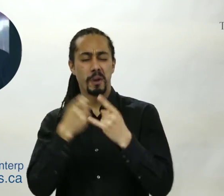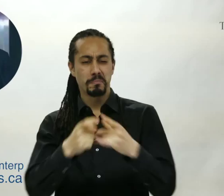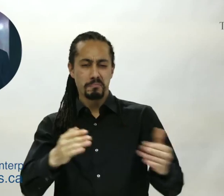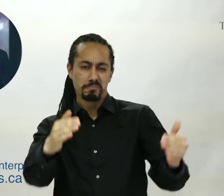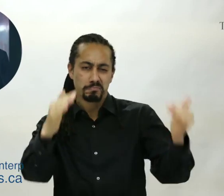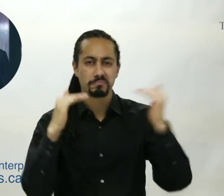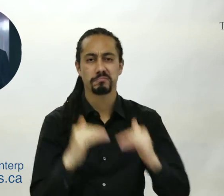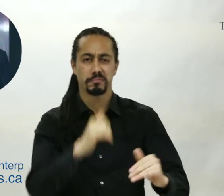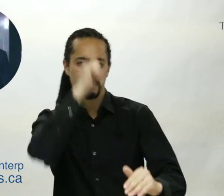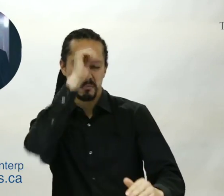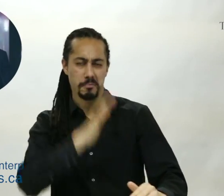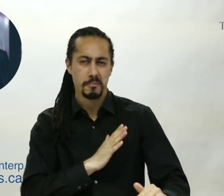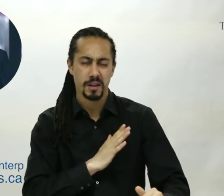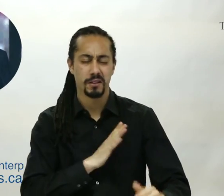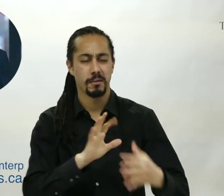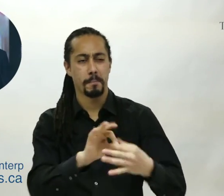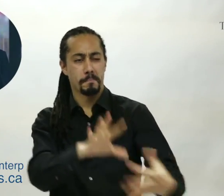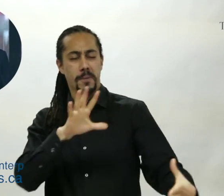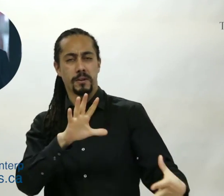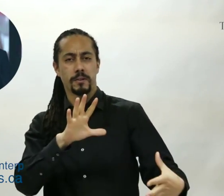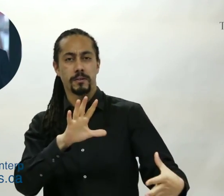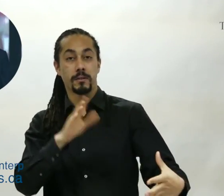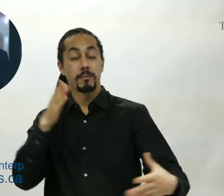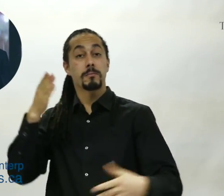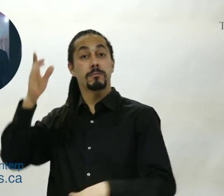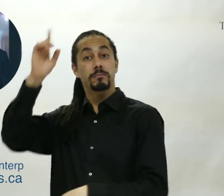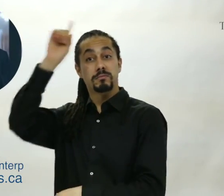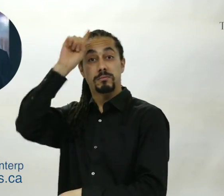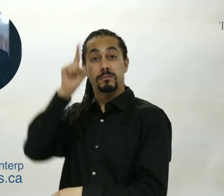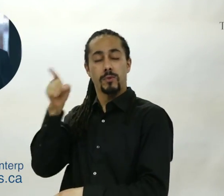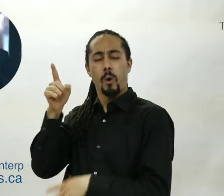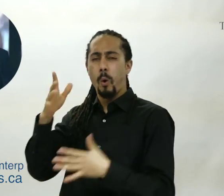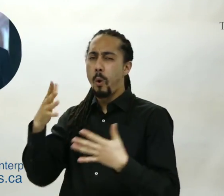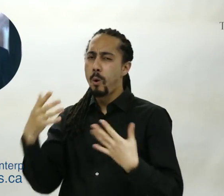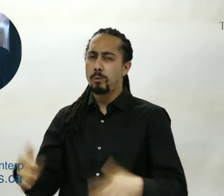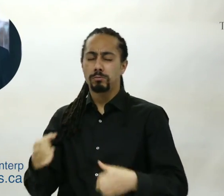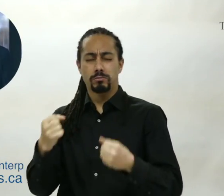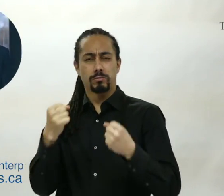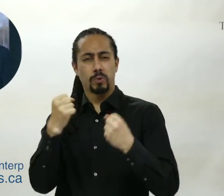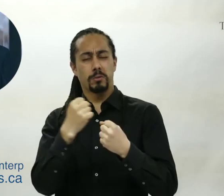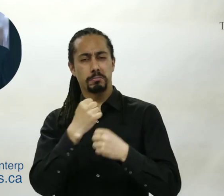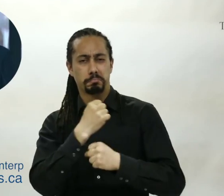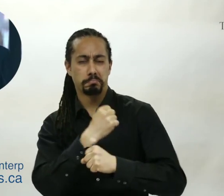detached from the tawdry affairs of lesser men. But Madiba himself strongly resisted such a lifeless portrait.